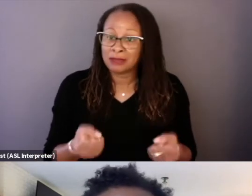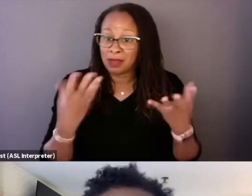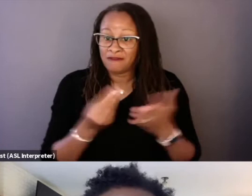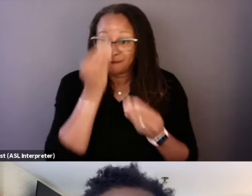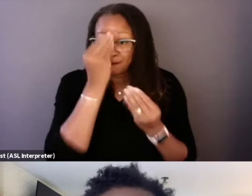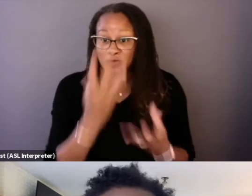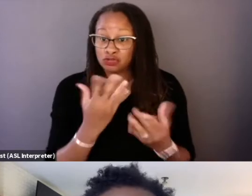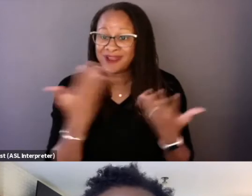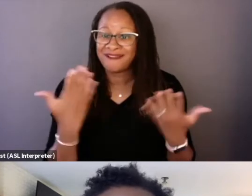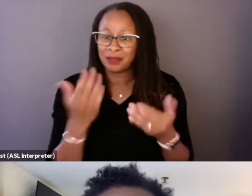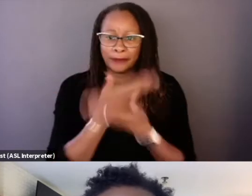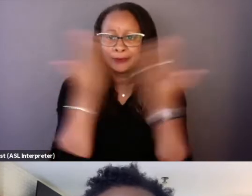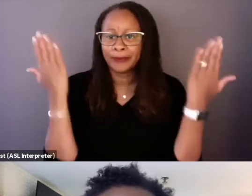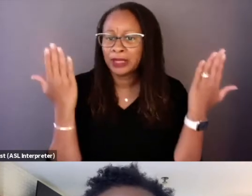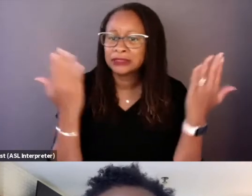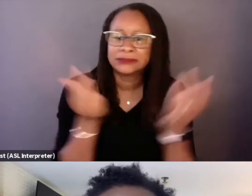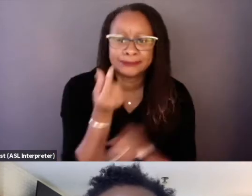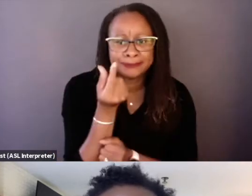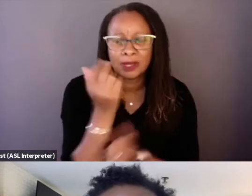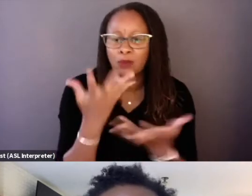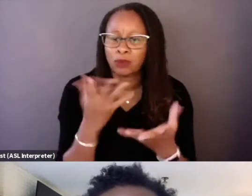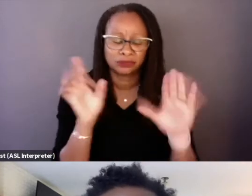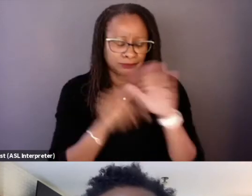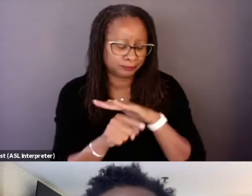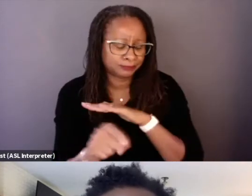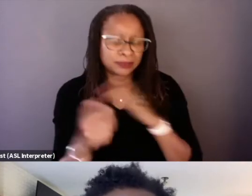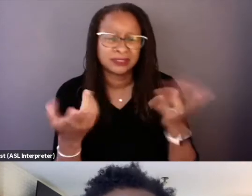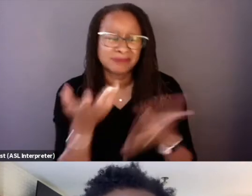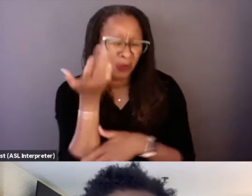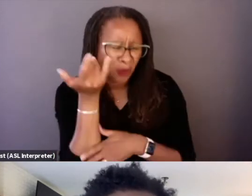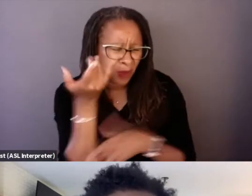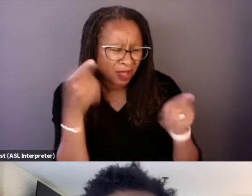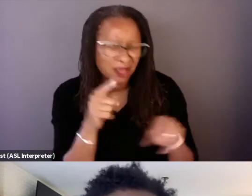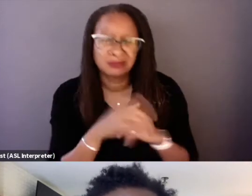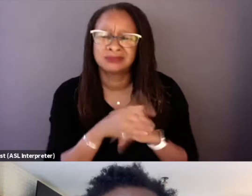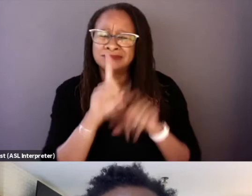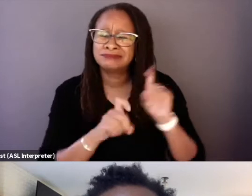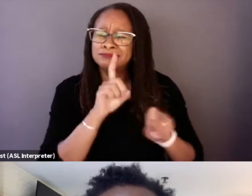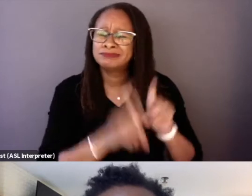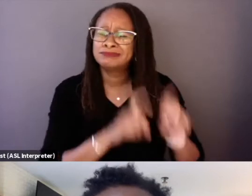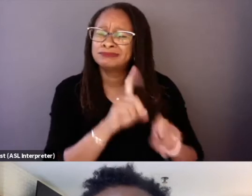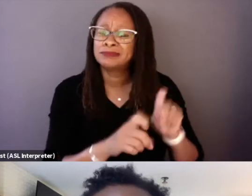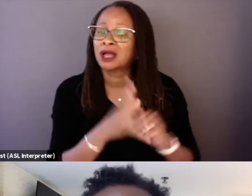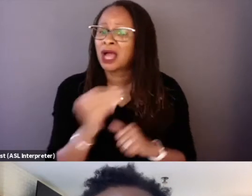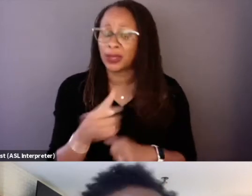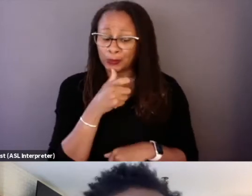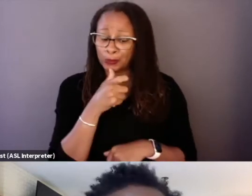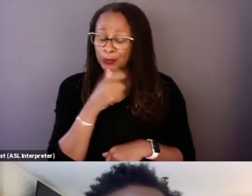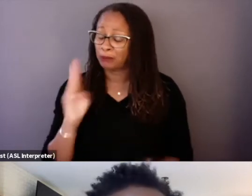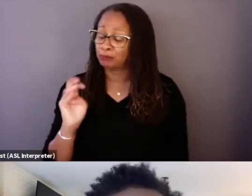at that point, really wanted to investigate why this tragedy happened and who Breonna was as a person.